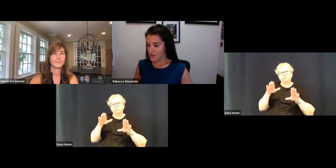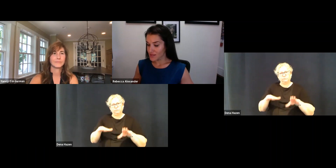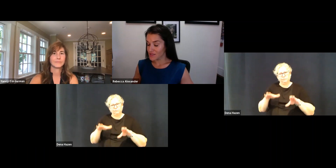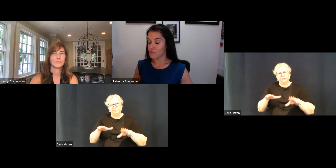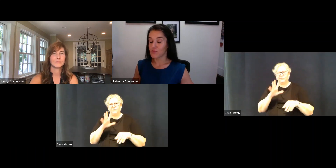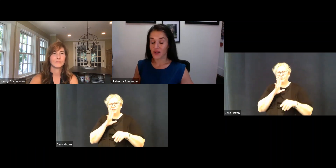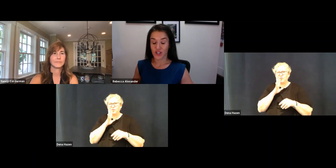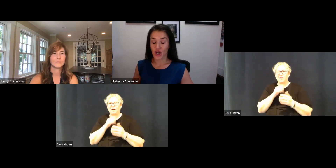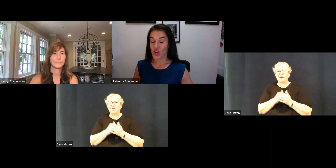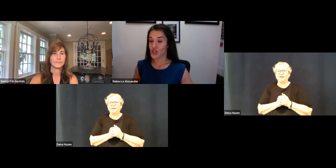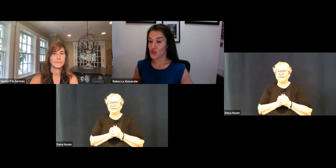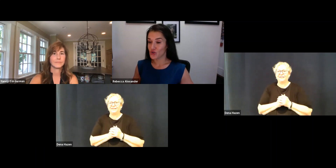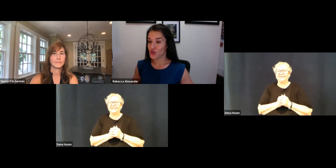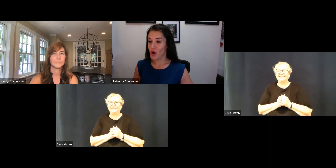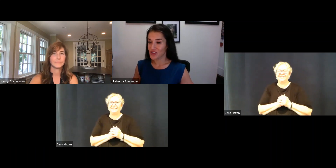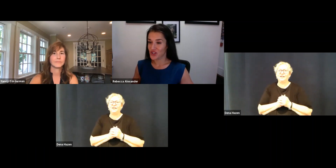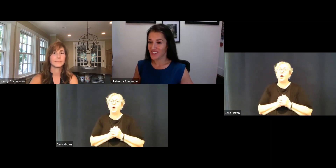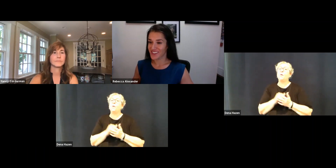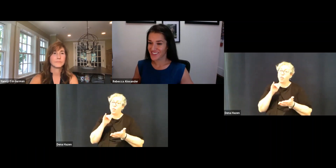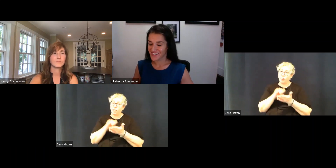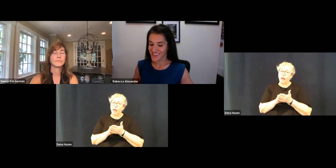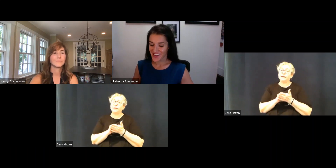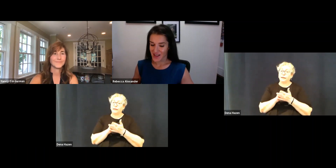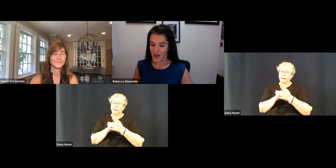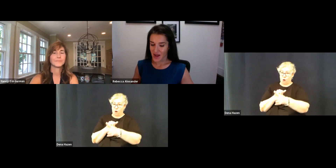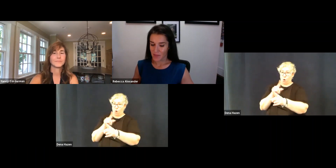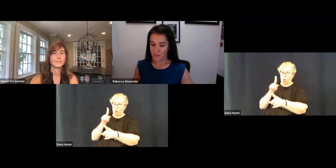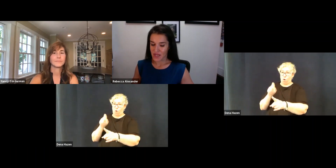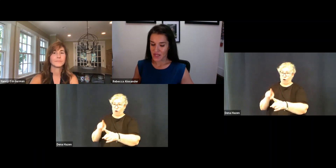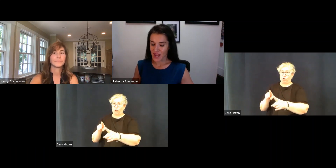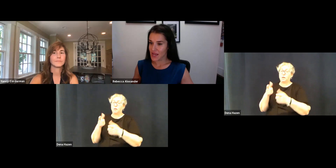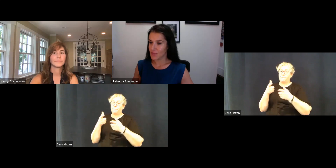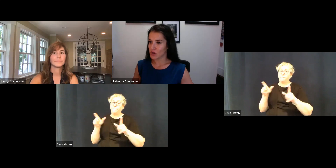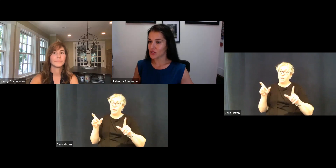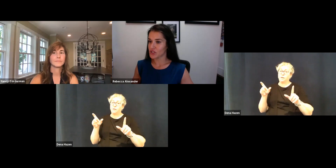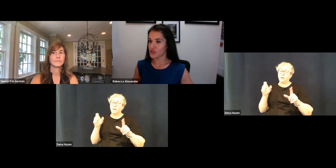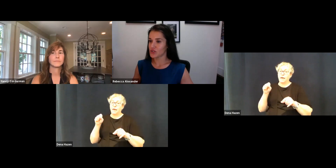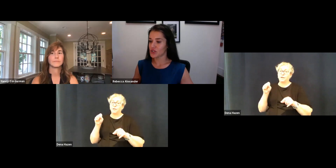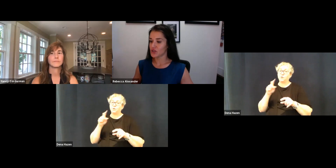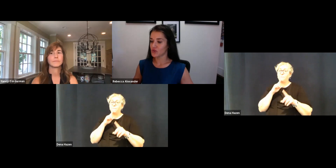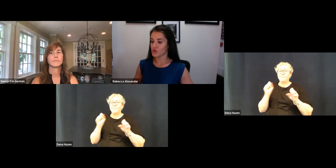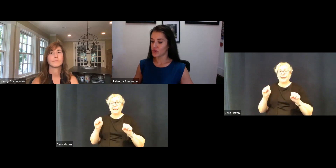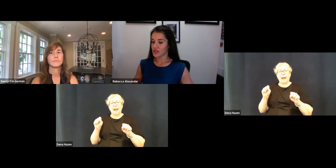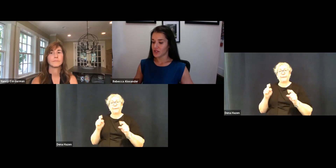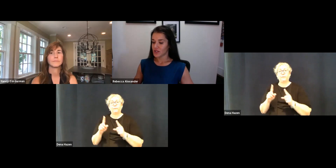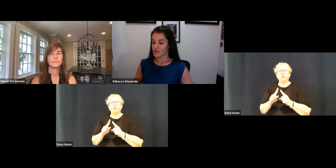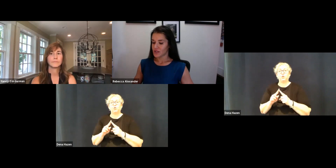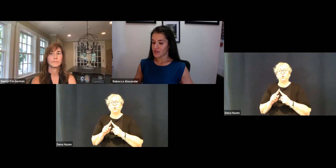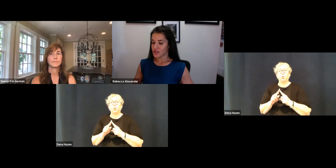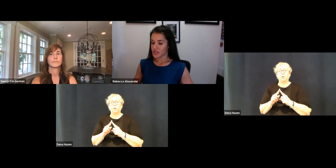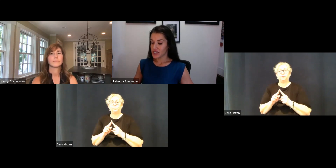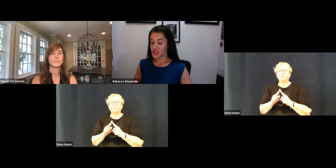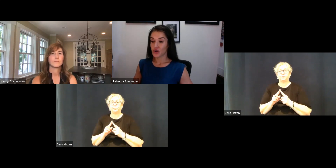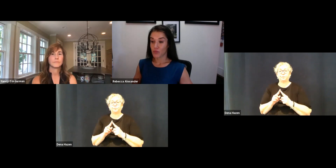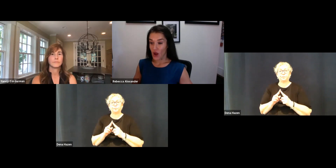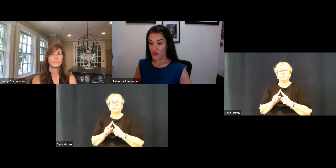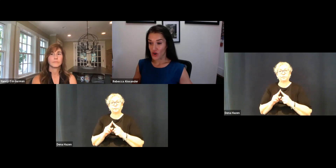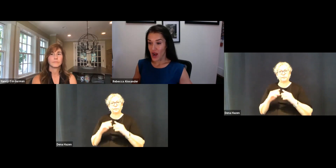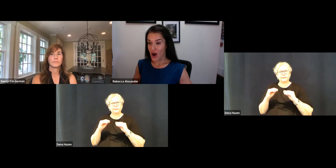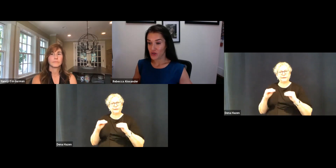That's a huge question. Being able to teach your brother how